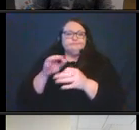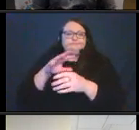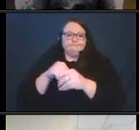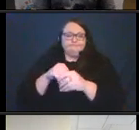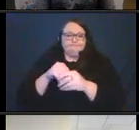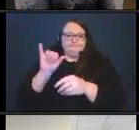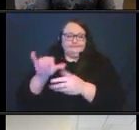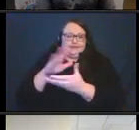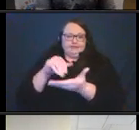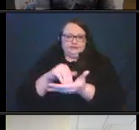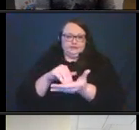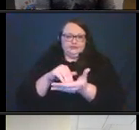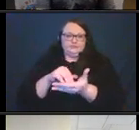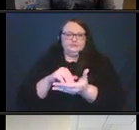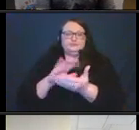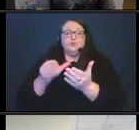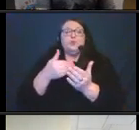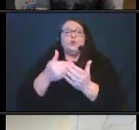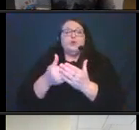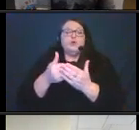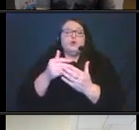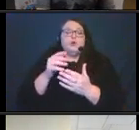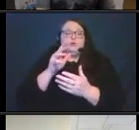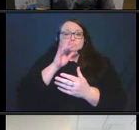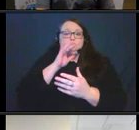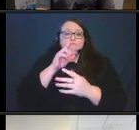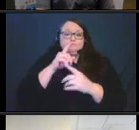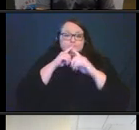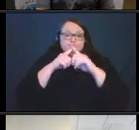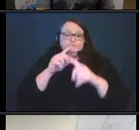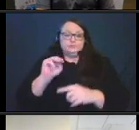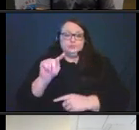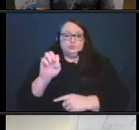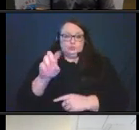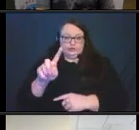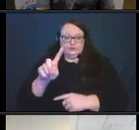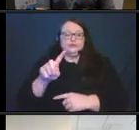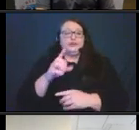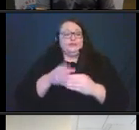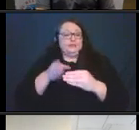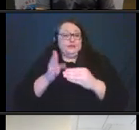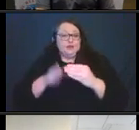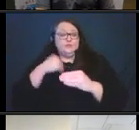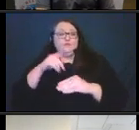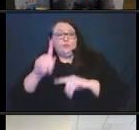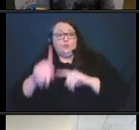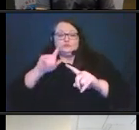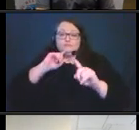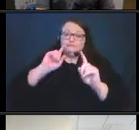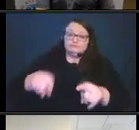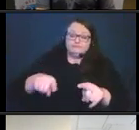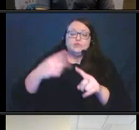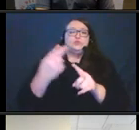All lines will remain muted throughout the presentation and we'll have a question and answer at the end during which you can use the question box to ask questions.